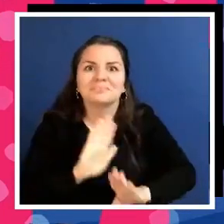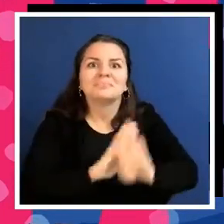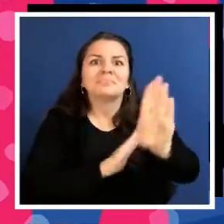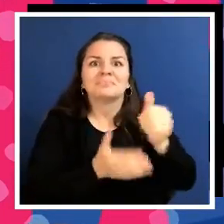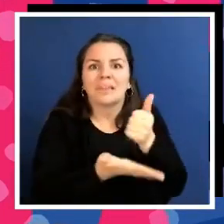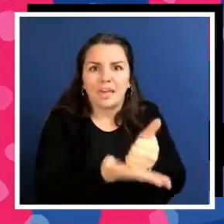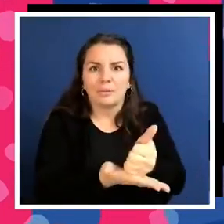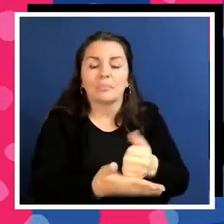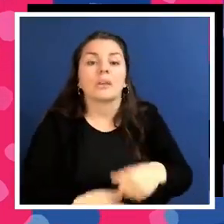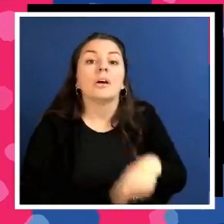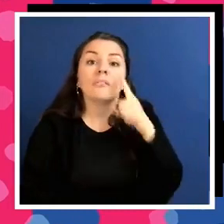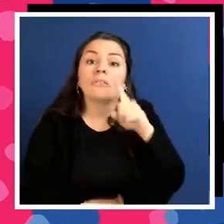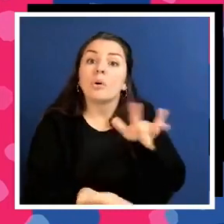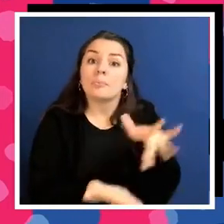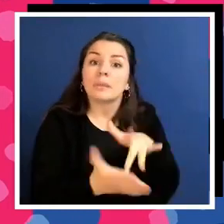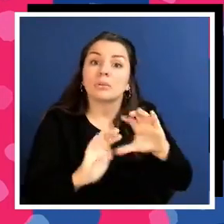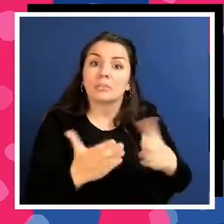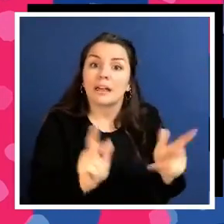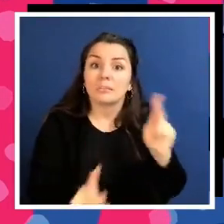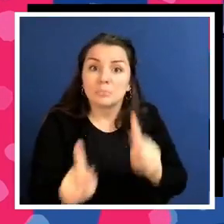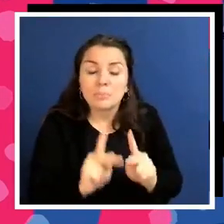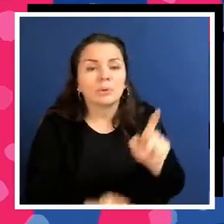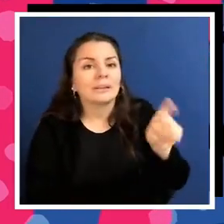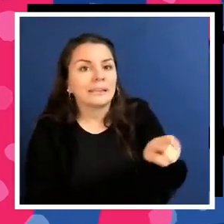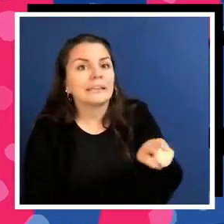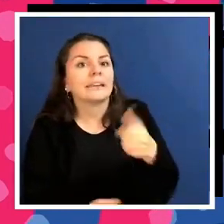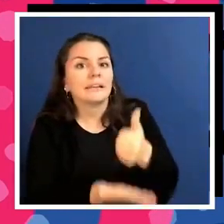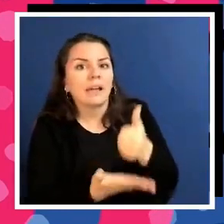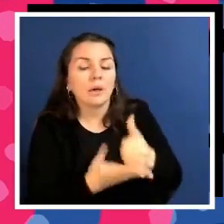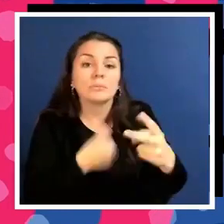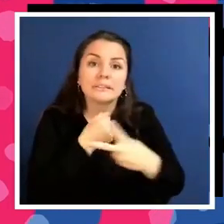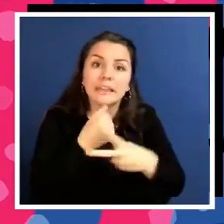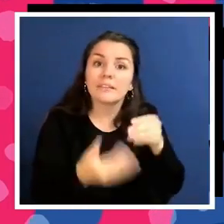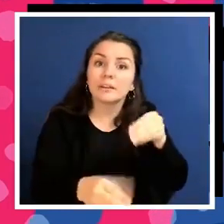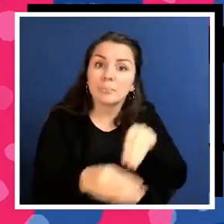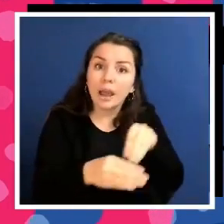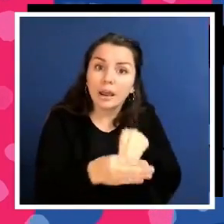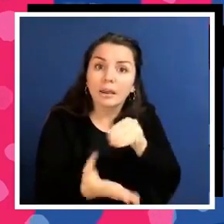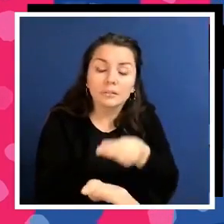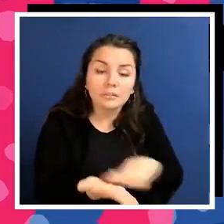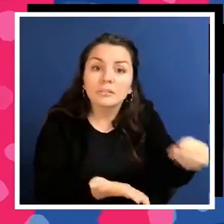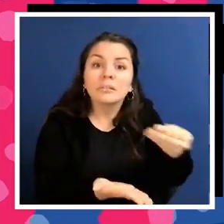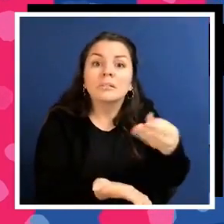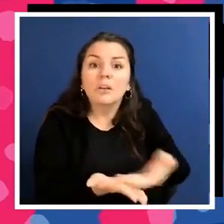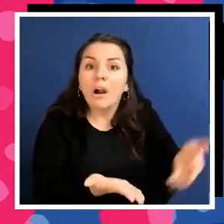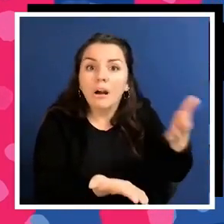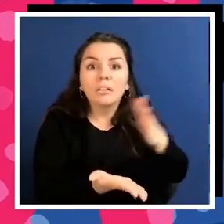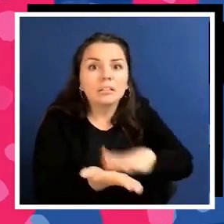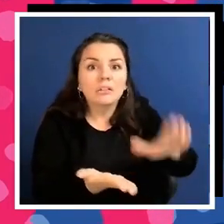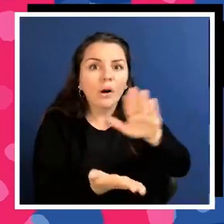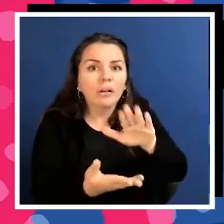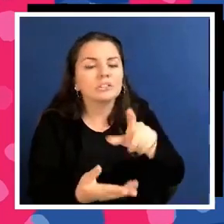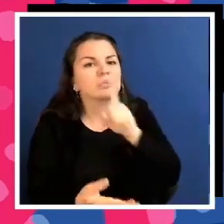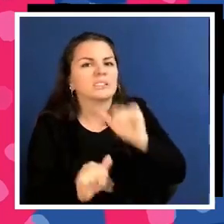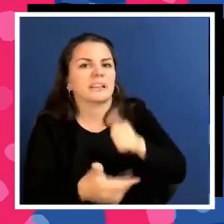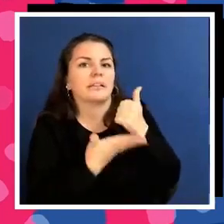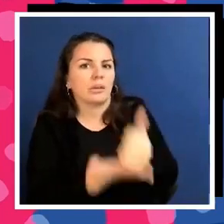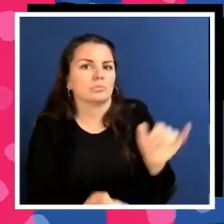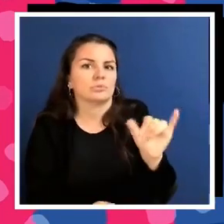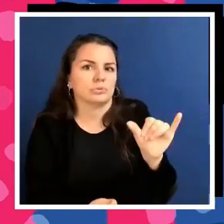STRUGGLING WITH BASIC NEEDS